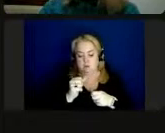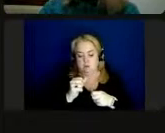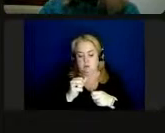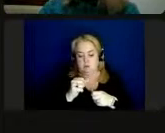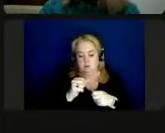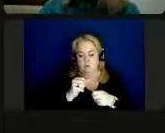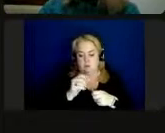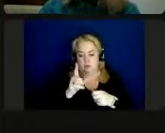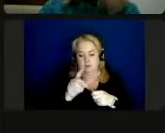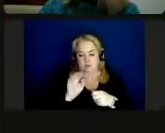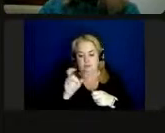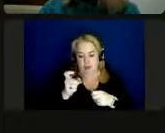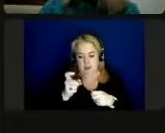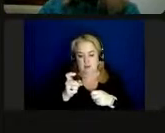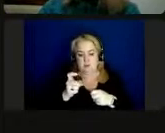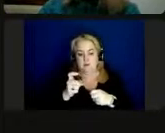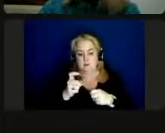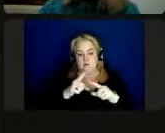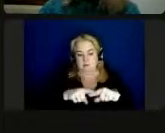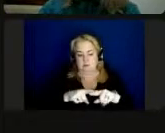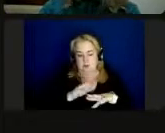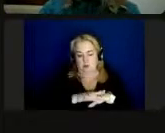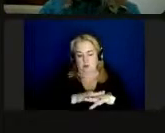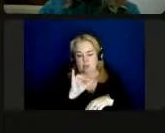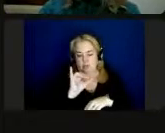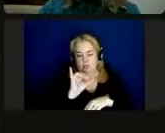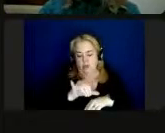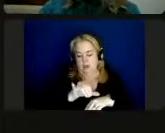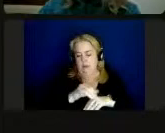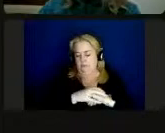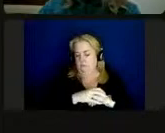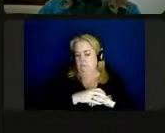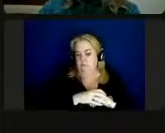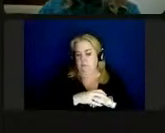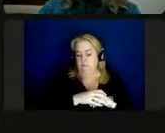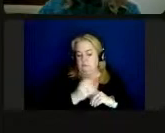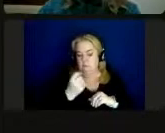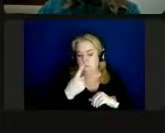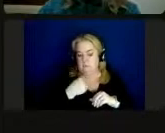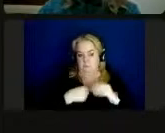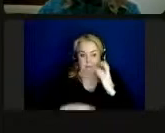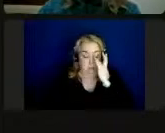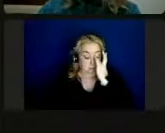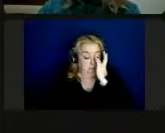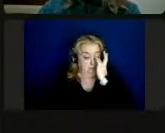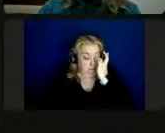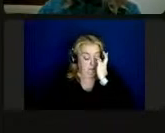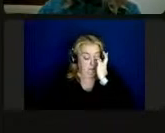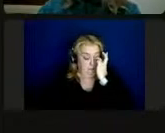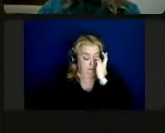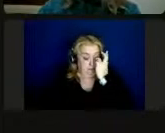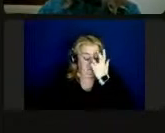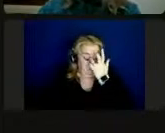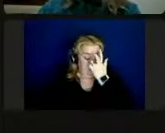SO THIS IS ON ANY BASIS OF THE STATE TRANSIT TAX.